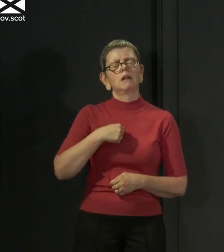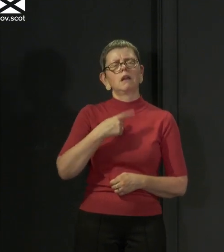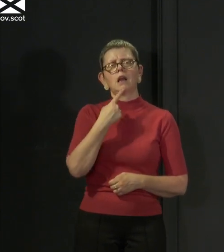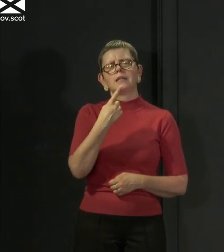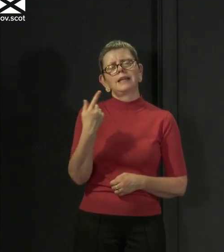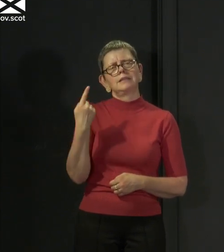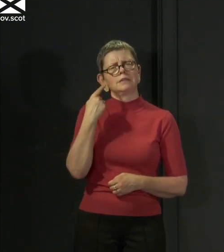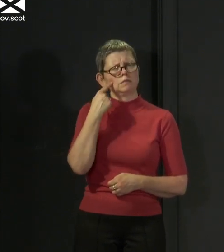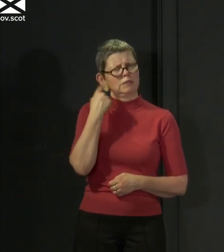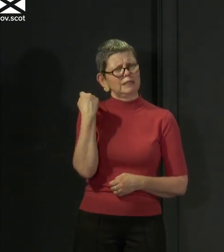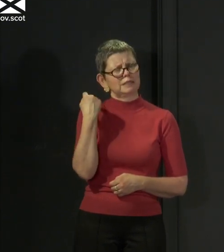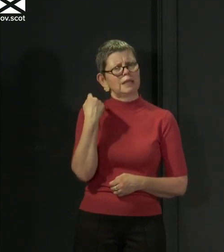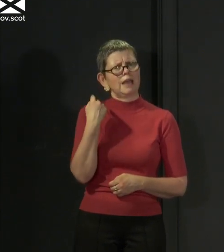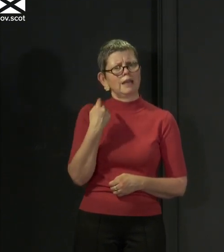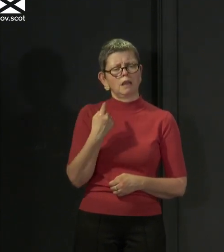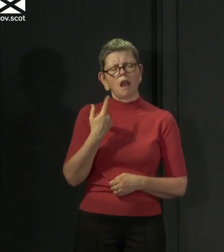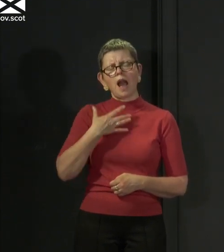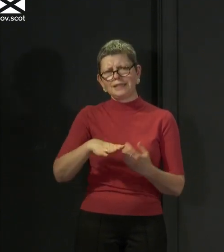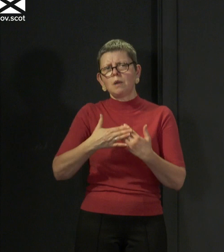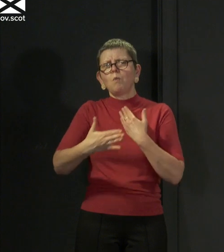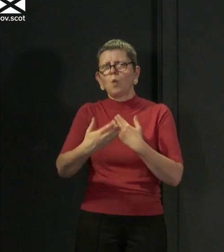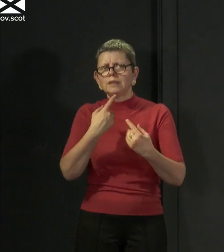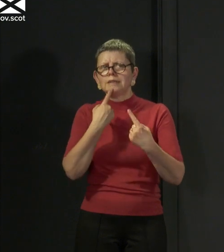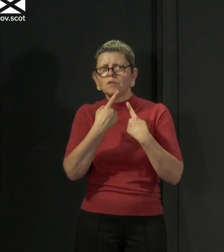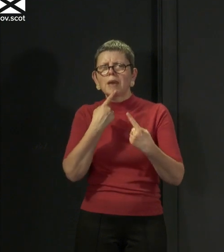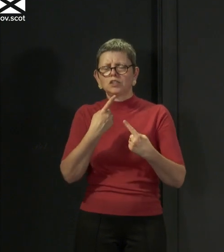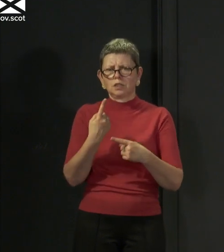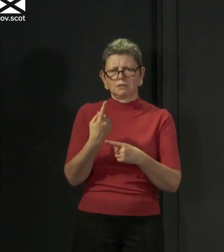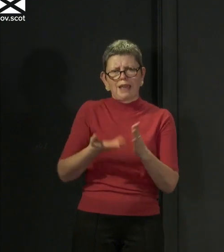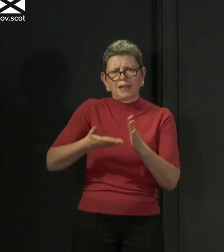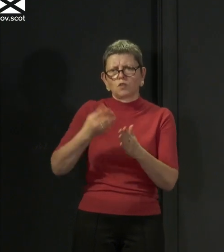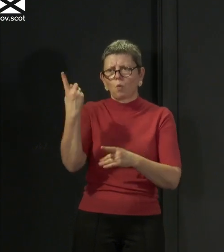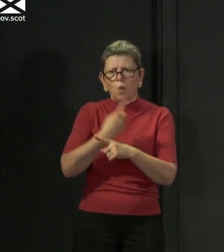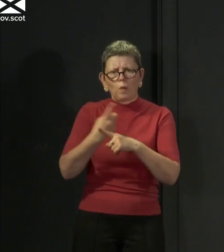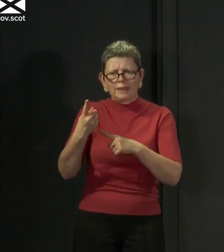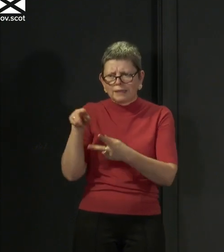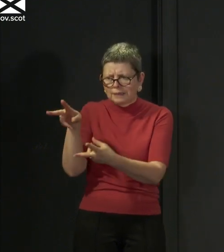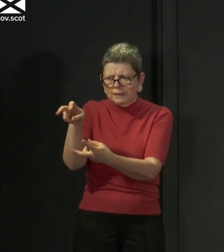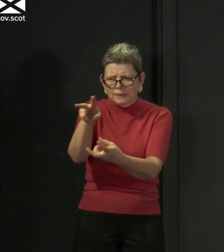another week's data that gives me more confidence that we're on that clear downward trajectory.